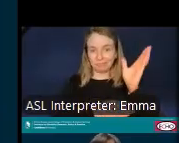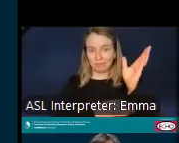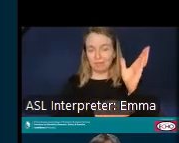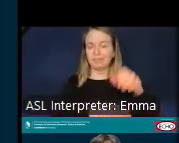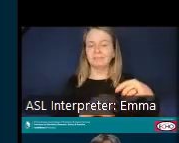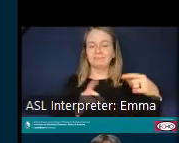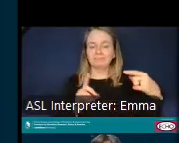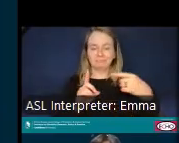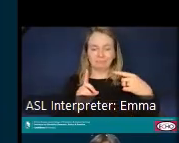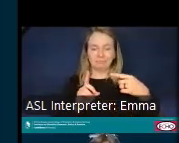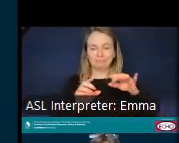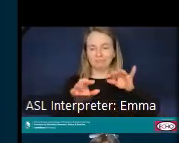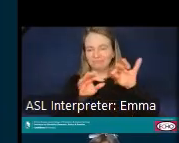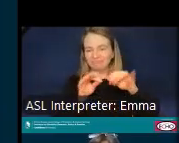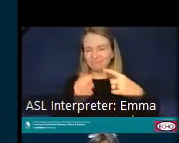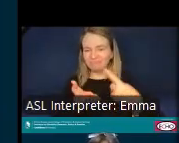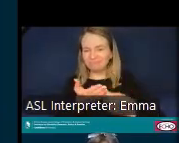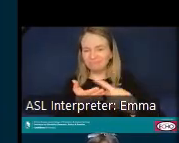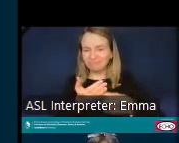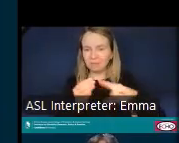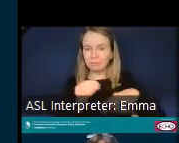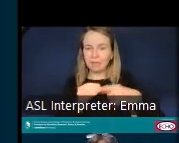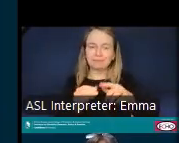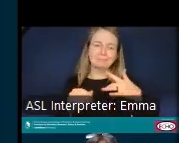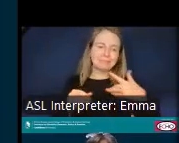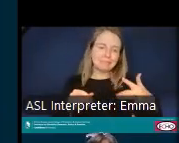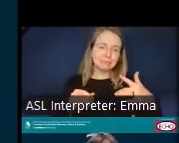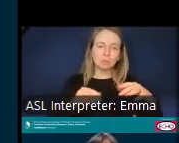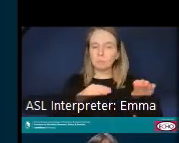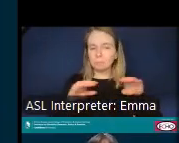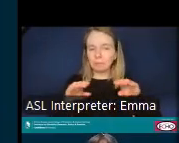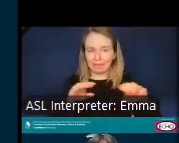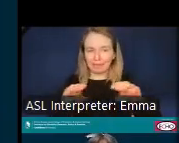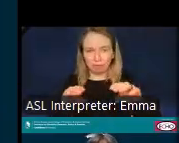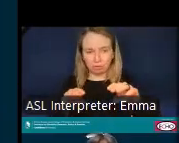going to be talking to us about typical behavior, which is just